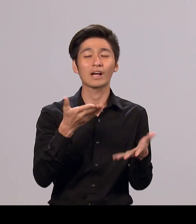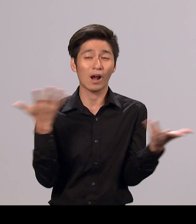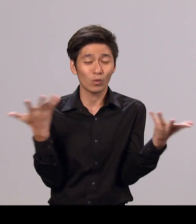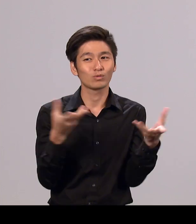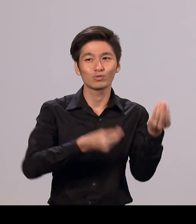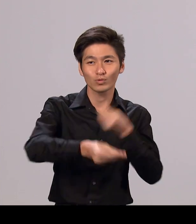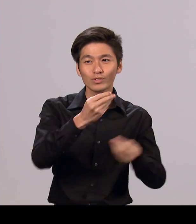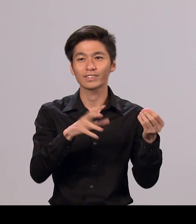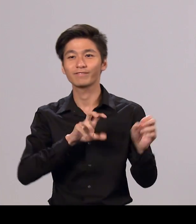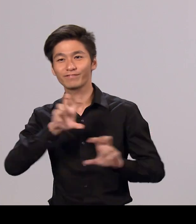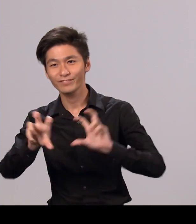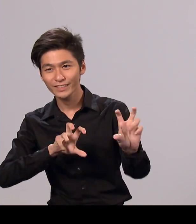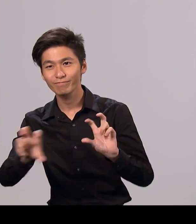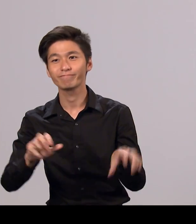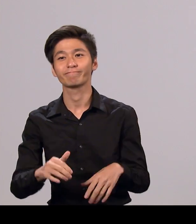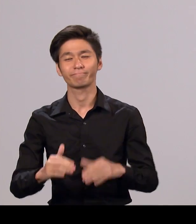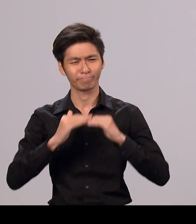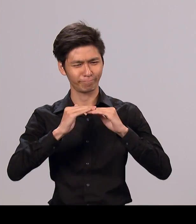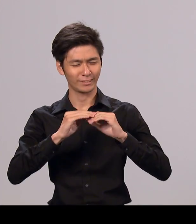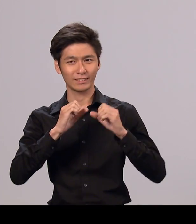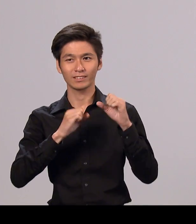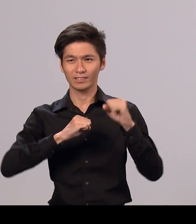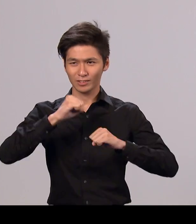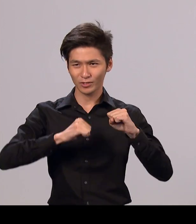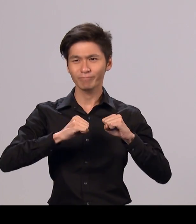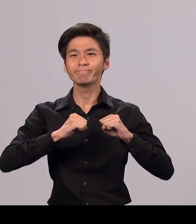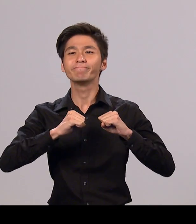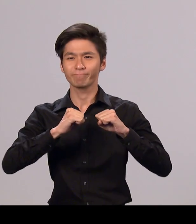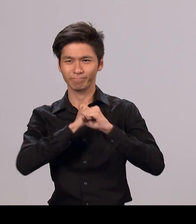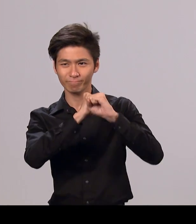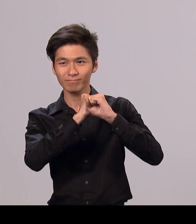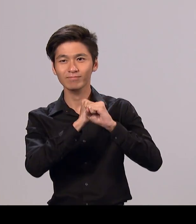enabling all the countries in the region to thrive and to compete peacefully.